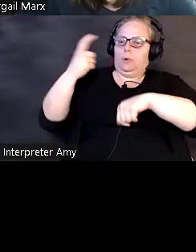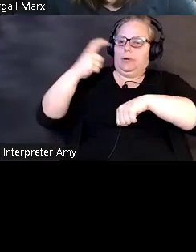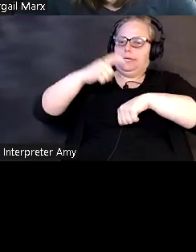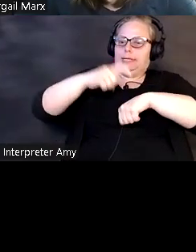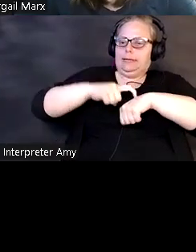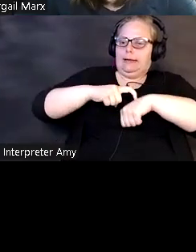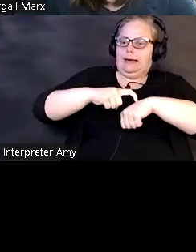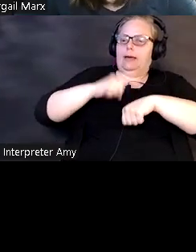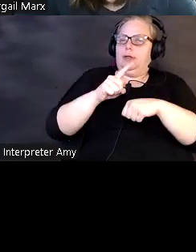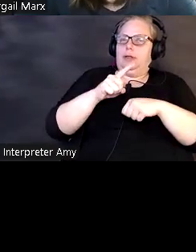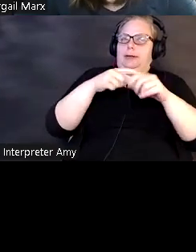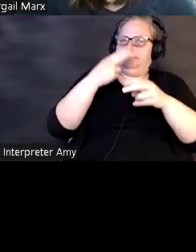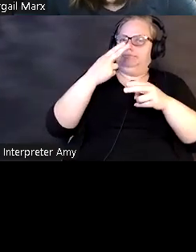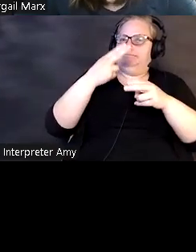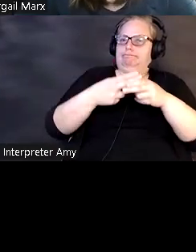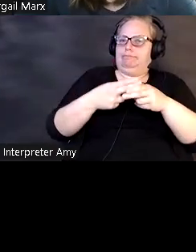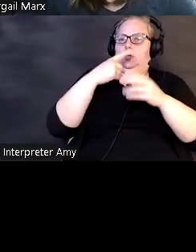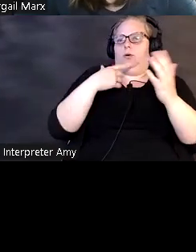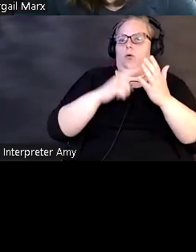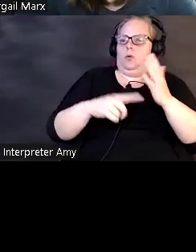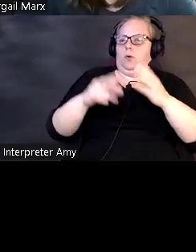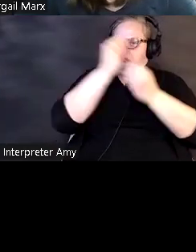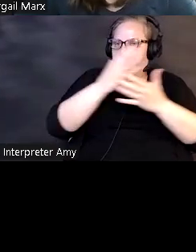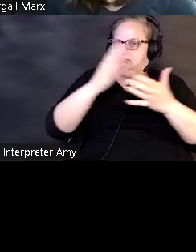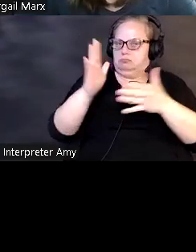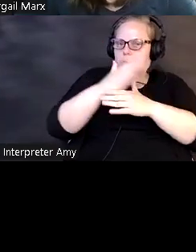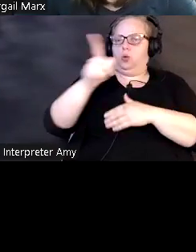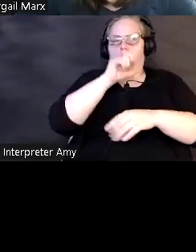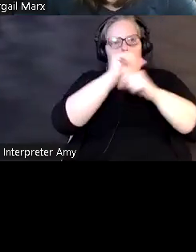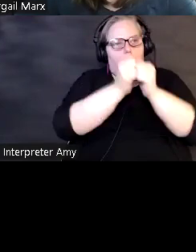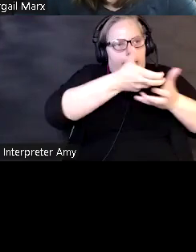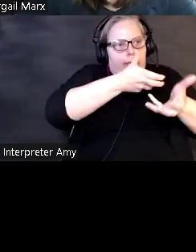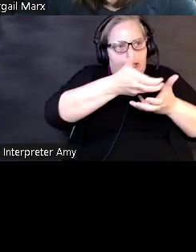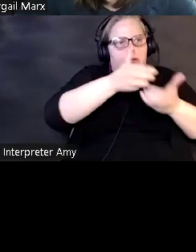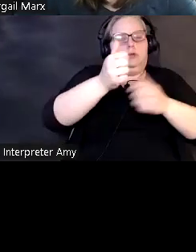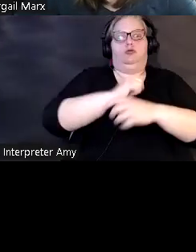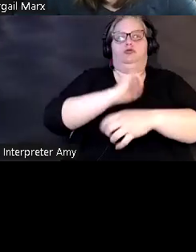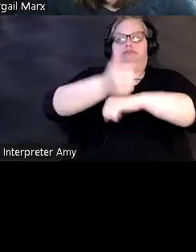and who to work with and who to connect to to get services, and it all started when we got